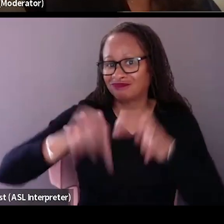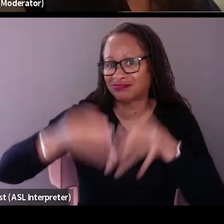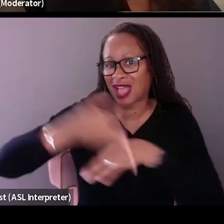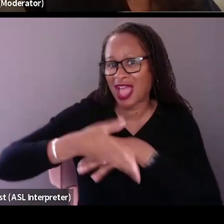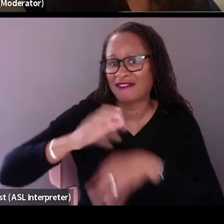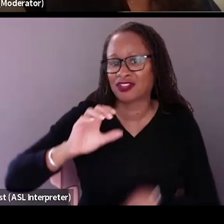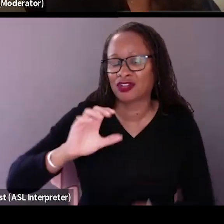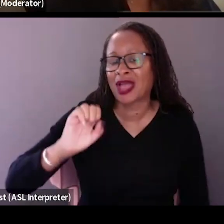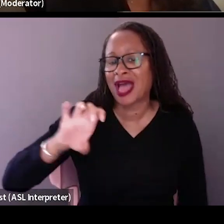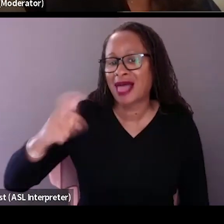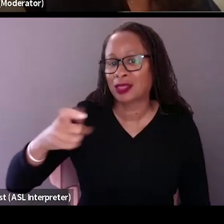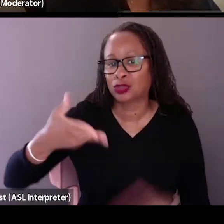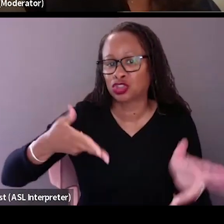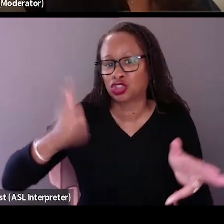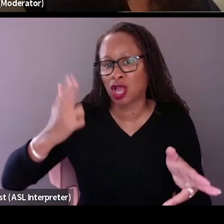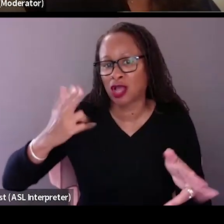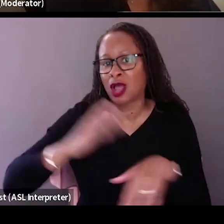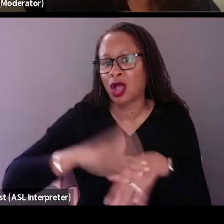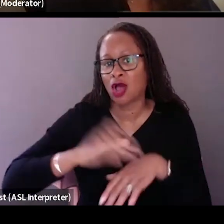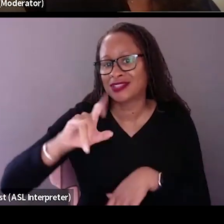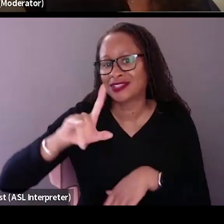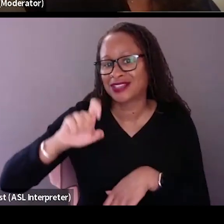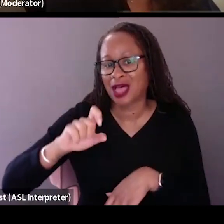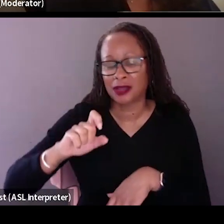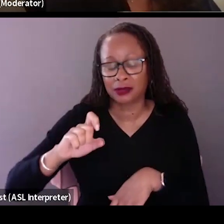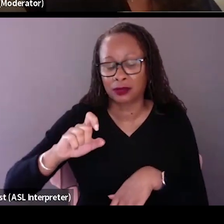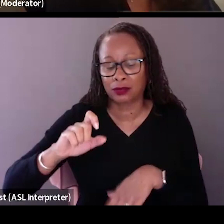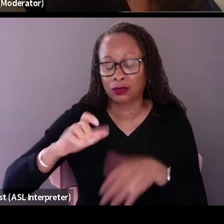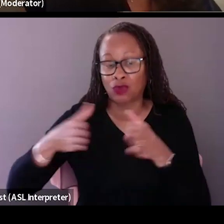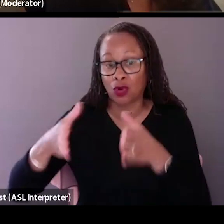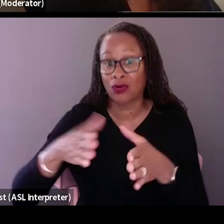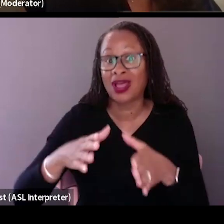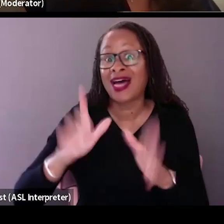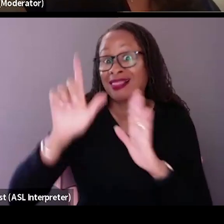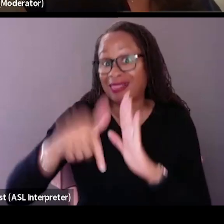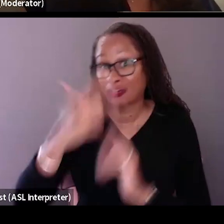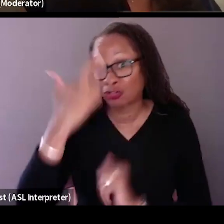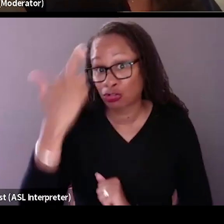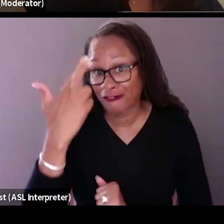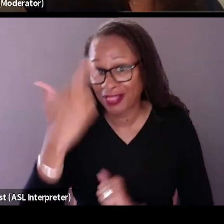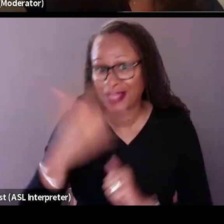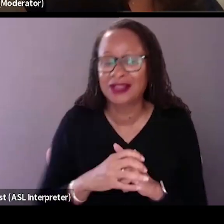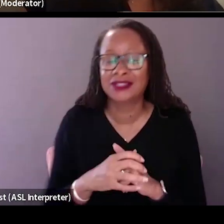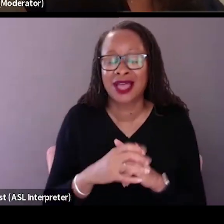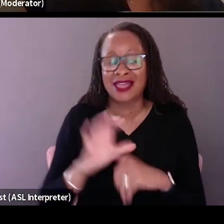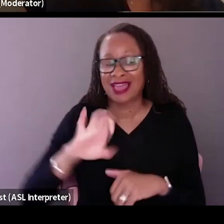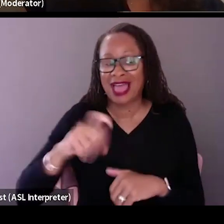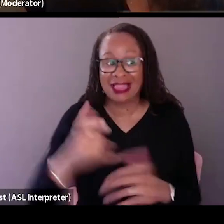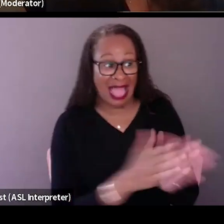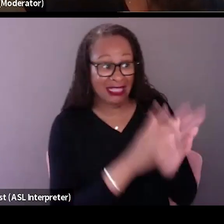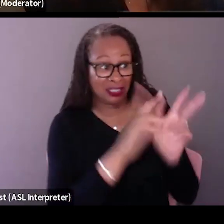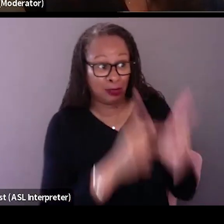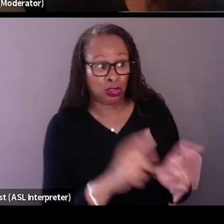And of course later, we realized that Alec actually asked that guy to shoot him, he was so desperate.